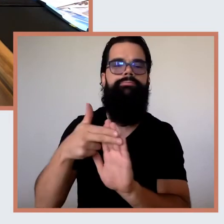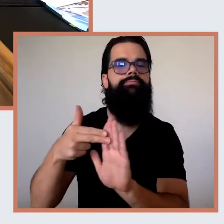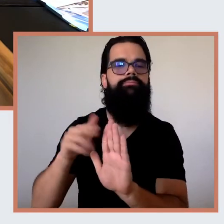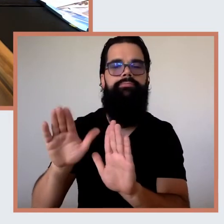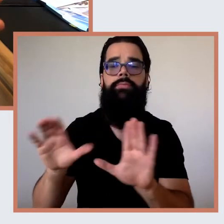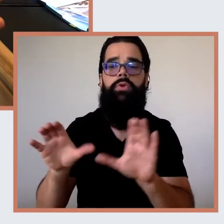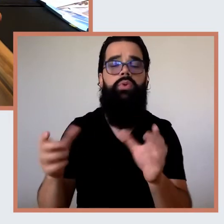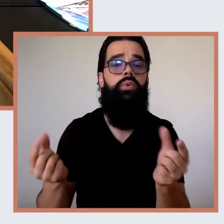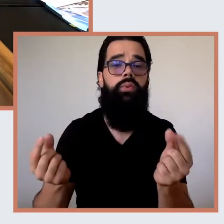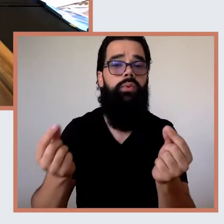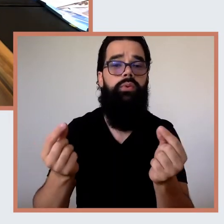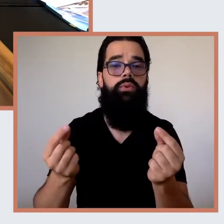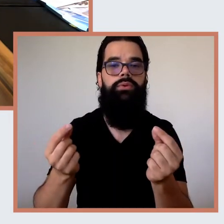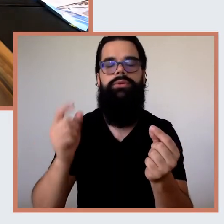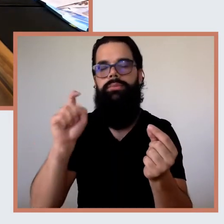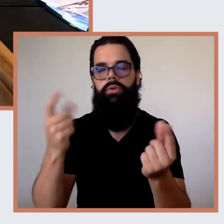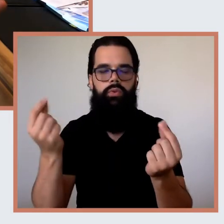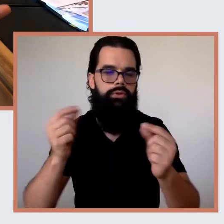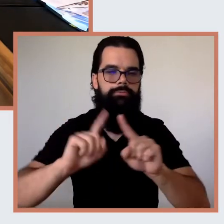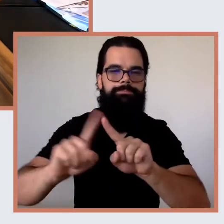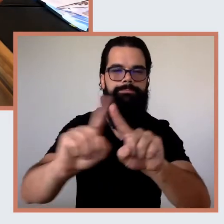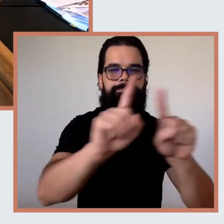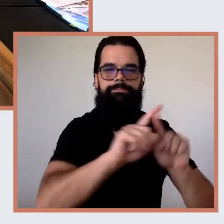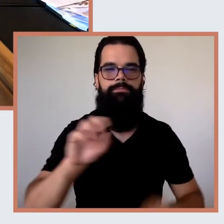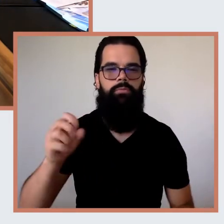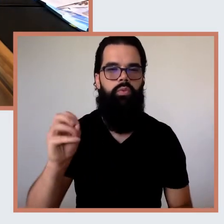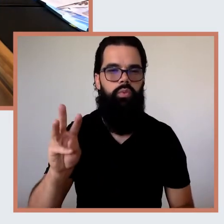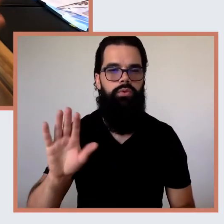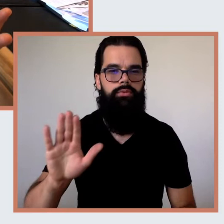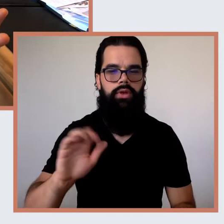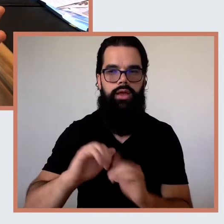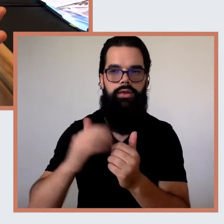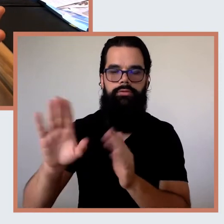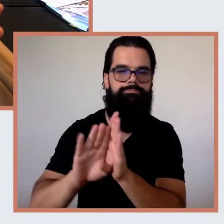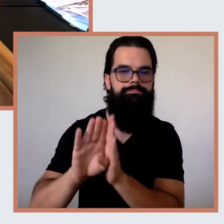or whatever it might be, they're doing it, they're trying on different shows.